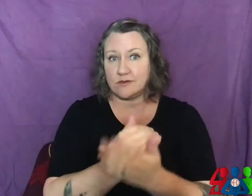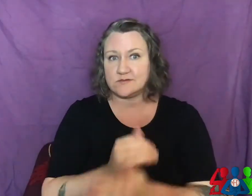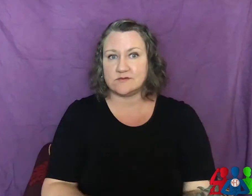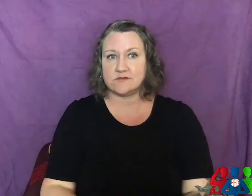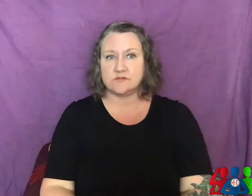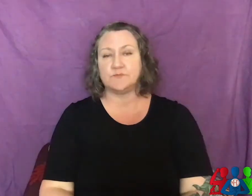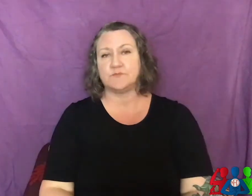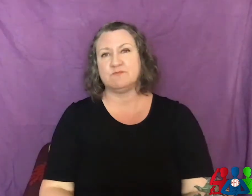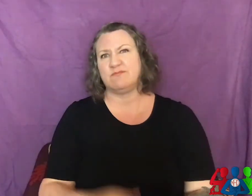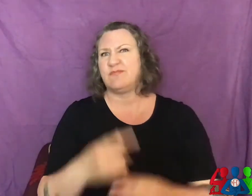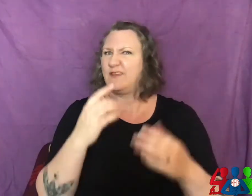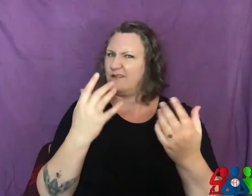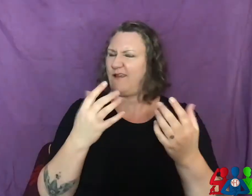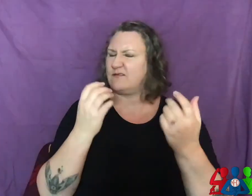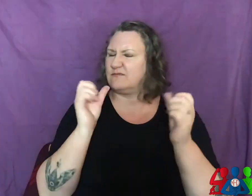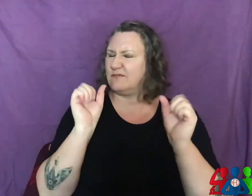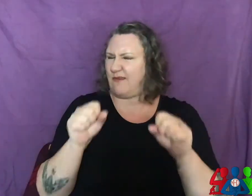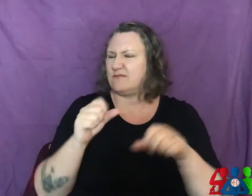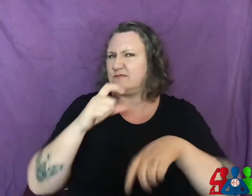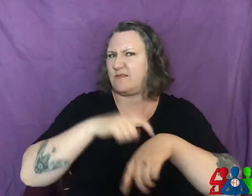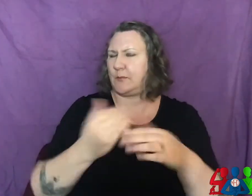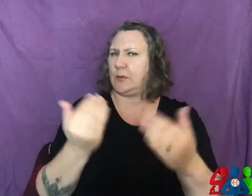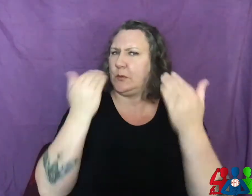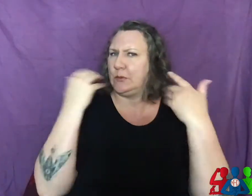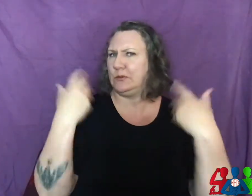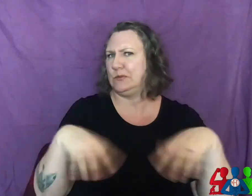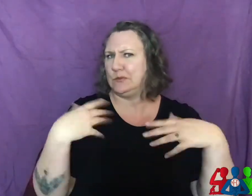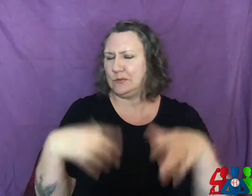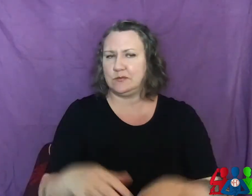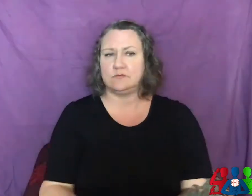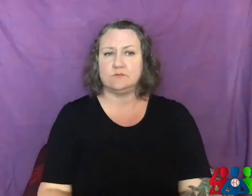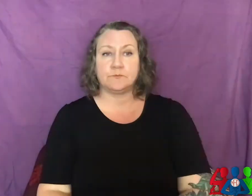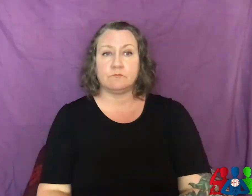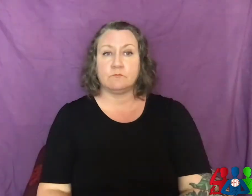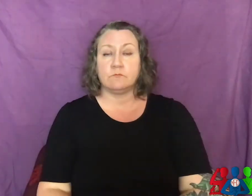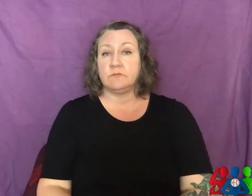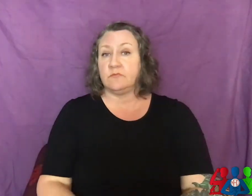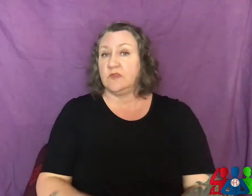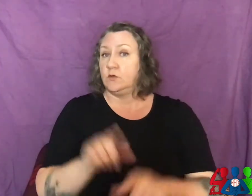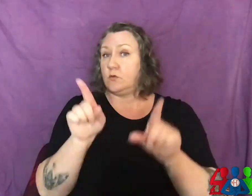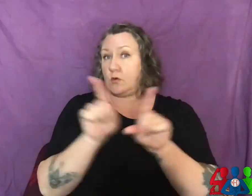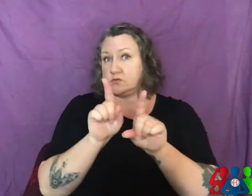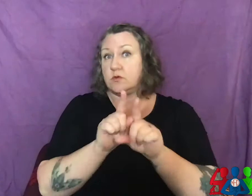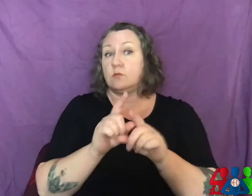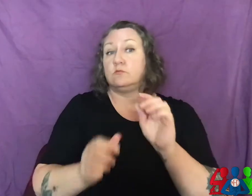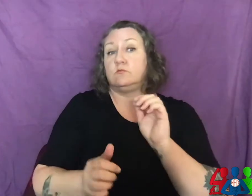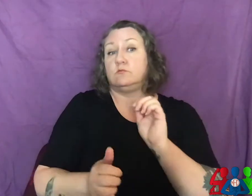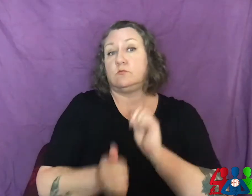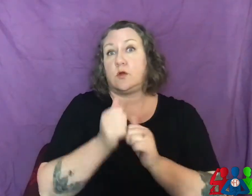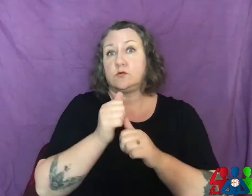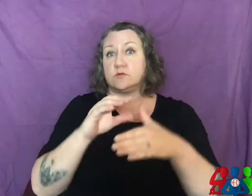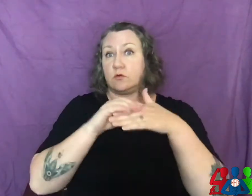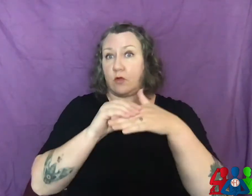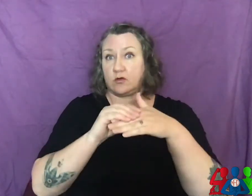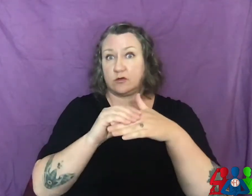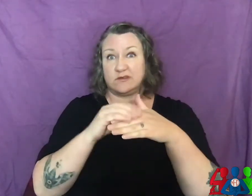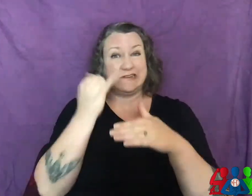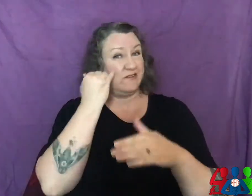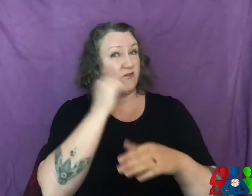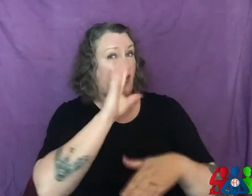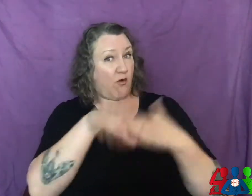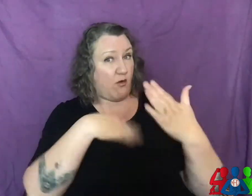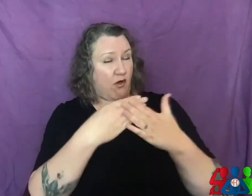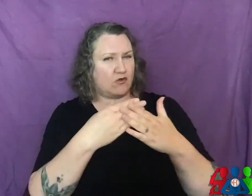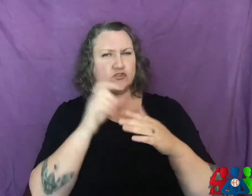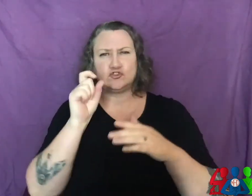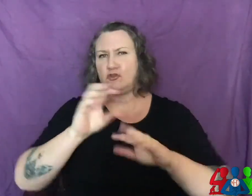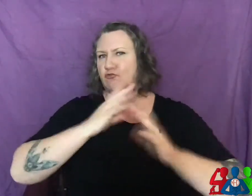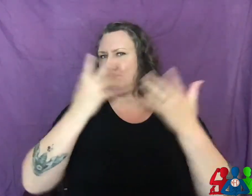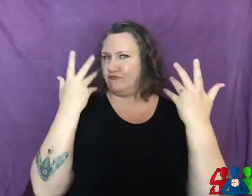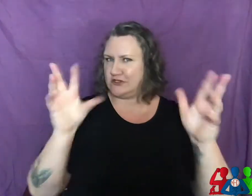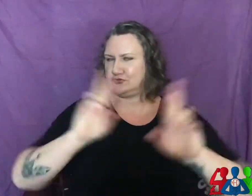why it's important for you to search for pre-made content in order to add to your lessons.